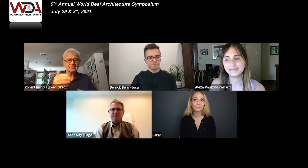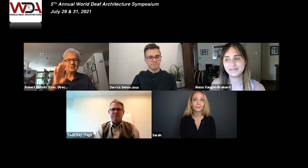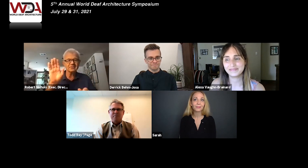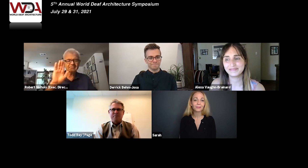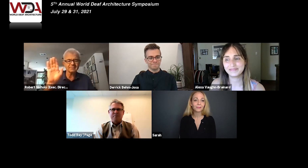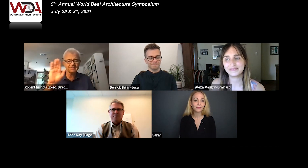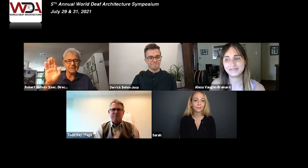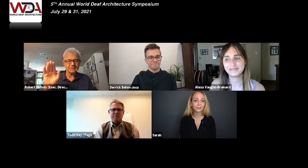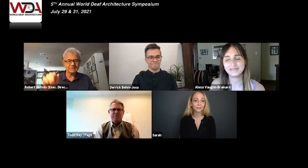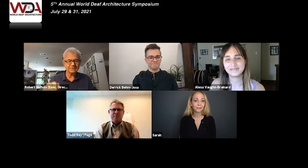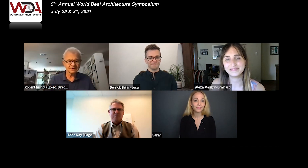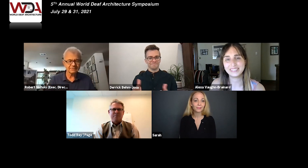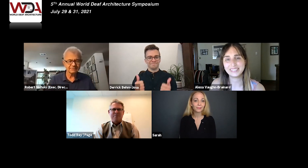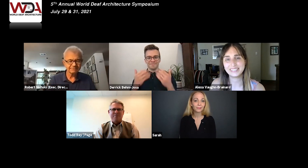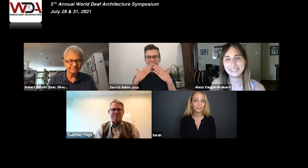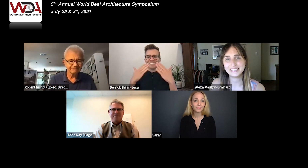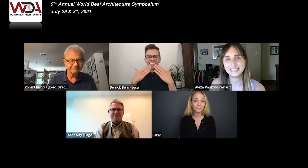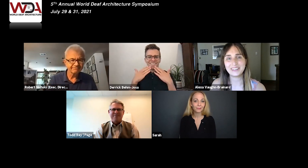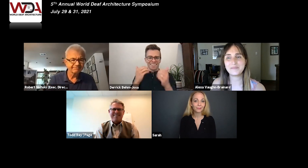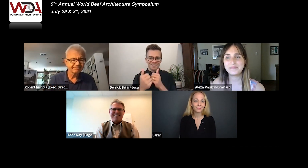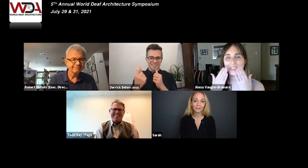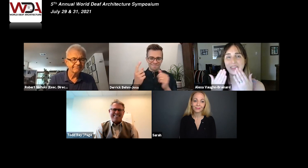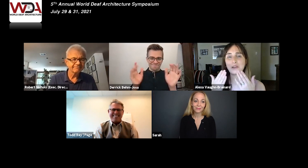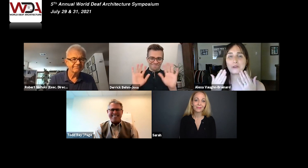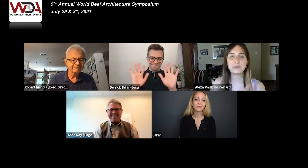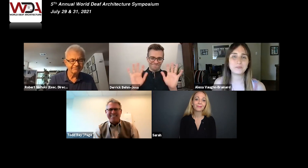Have a great evening, and just have a fabulous day.